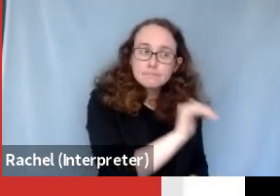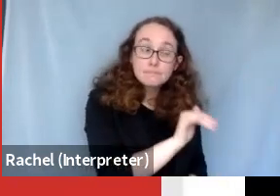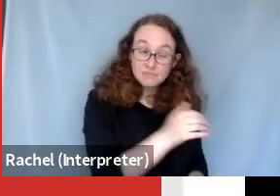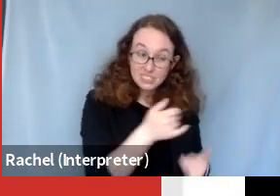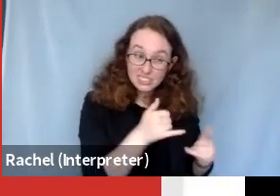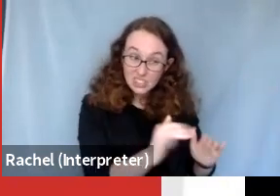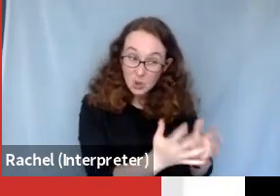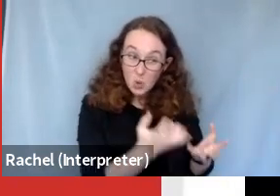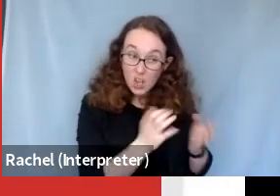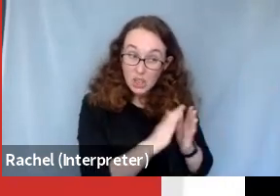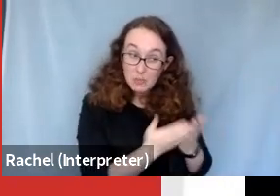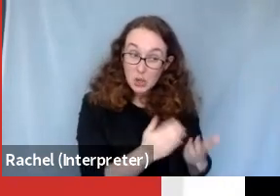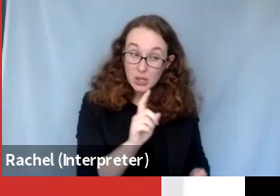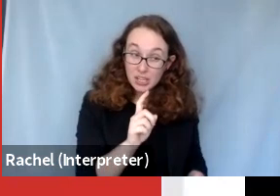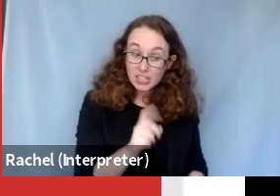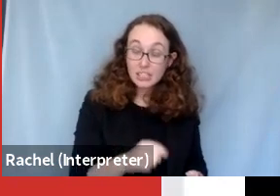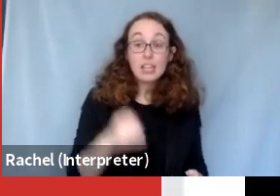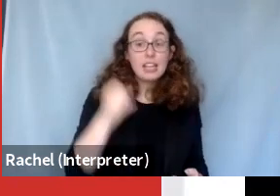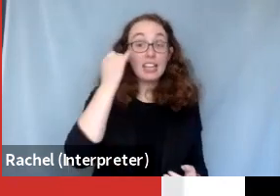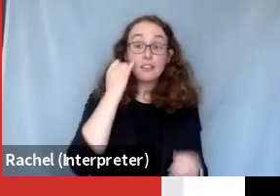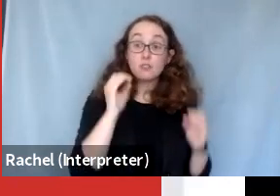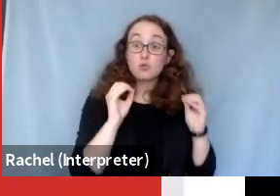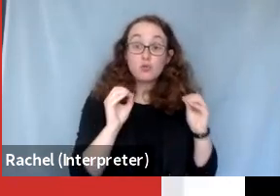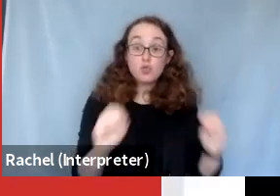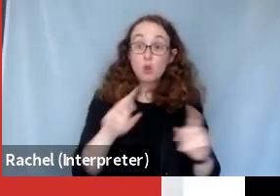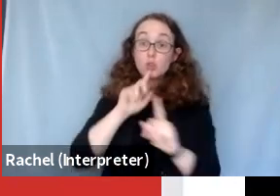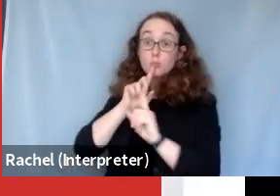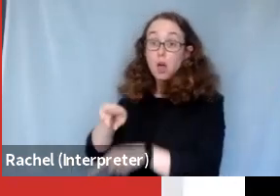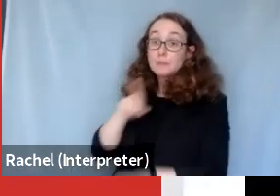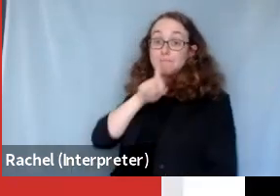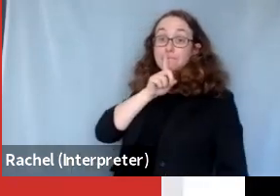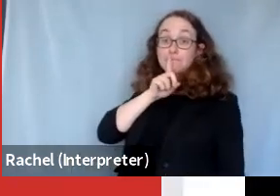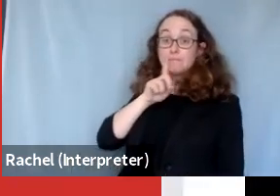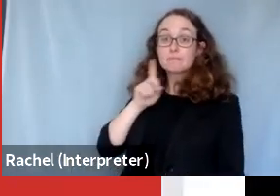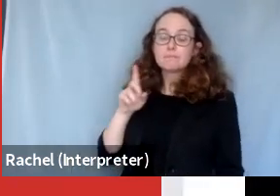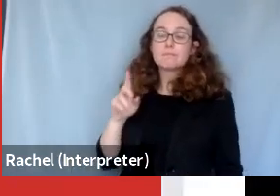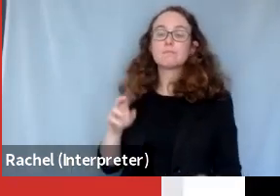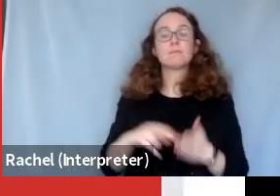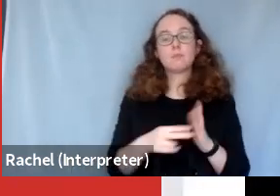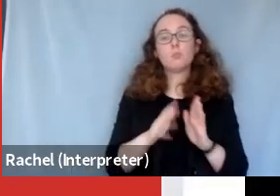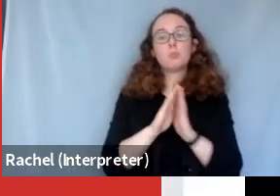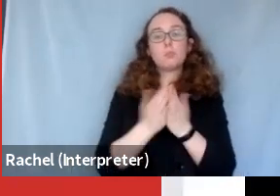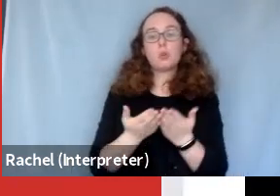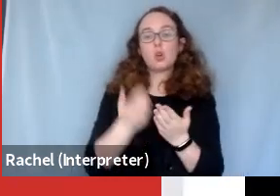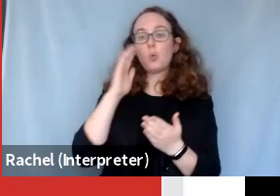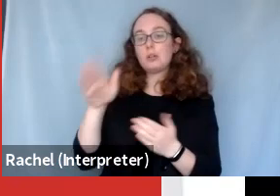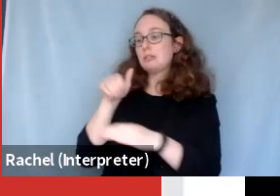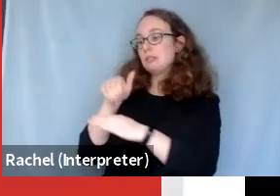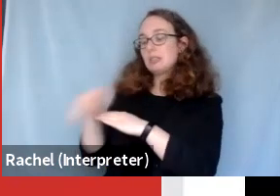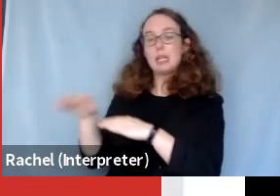And if we don't hear from them we're gonna just return the books back to their accounts.